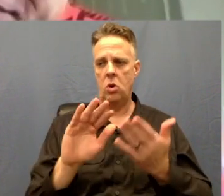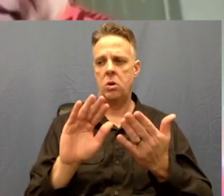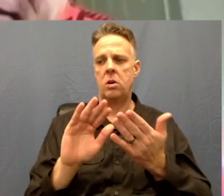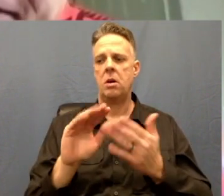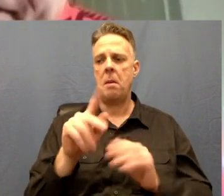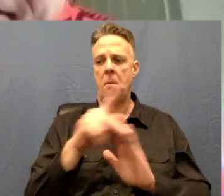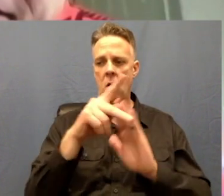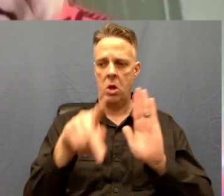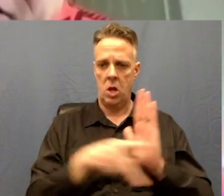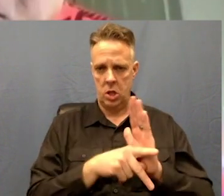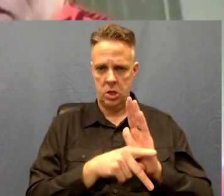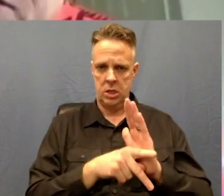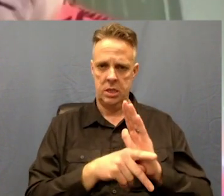AS WE ADVOCATE FOR ALL COMMUNITY, IT WAS ESPECIALLY